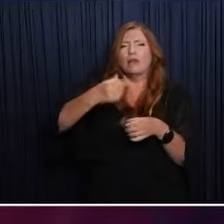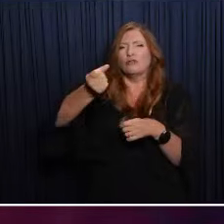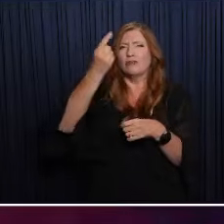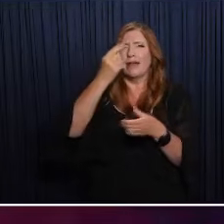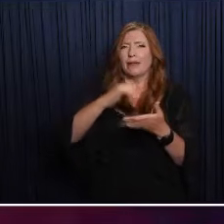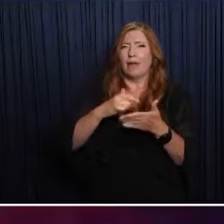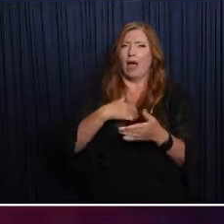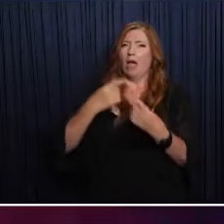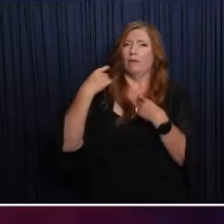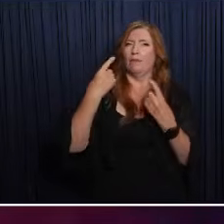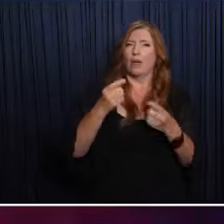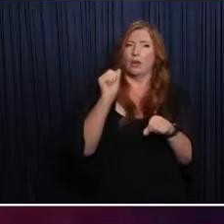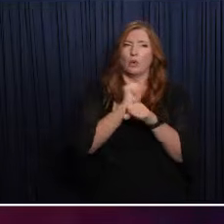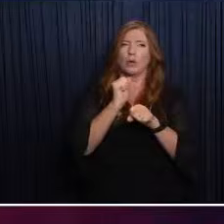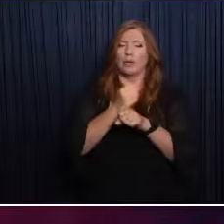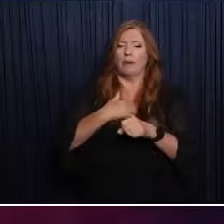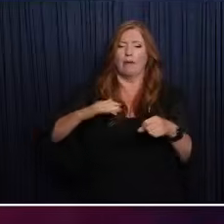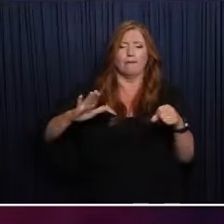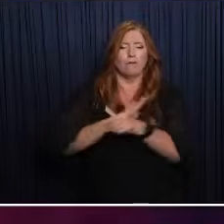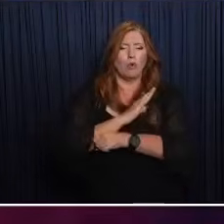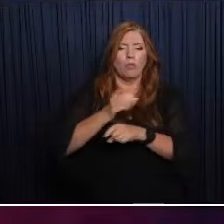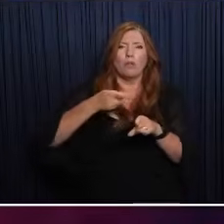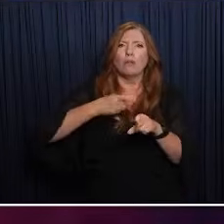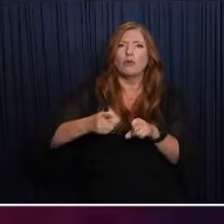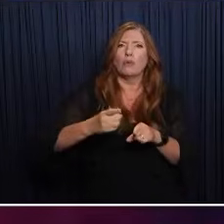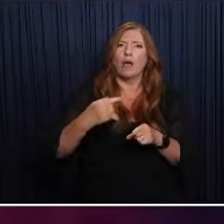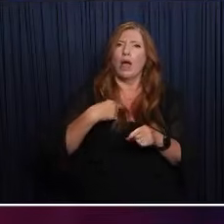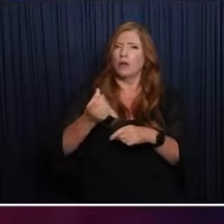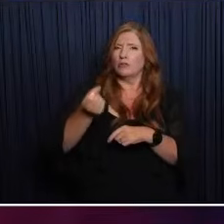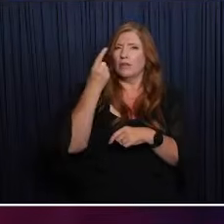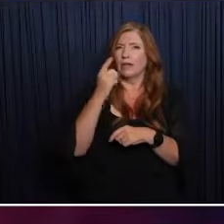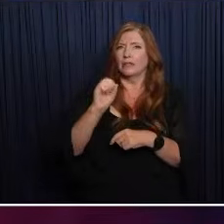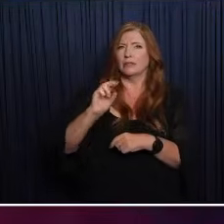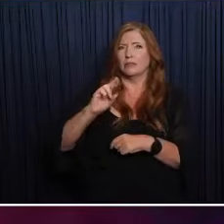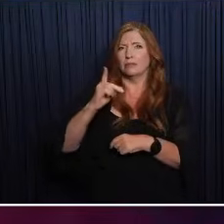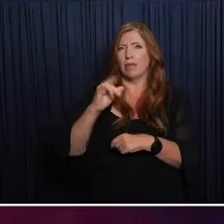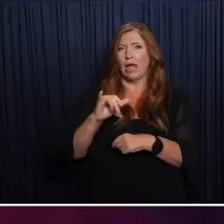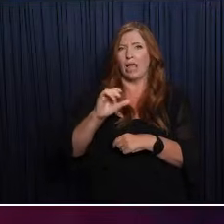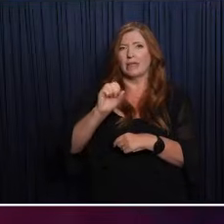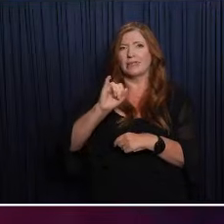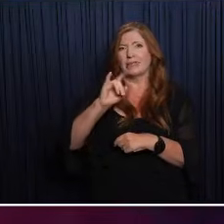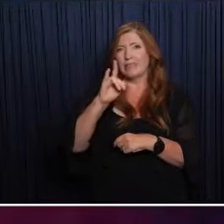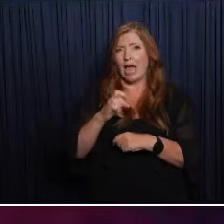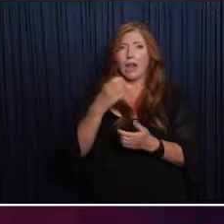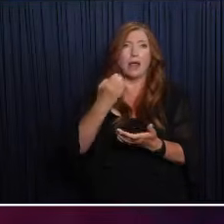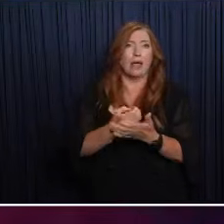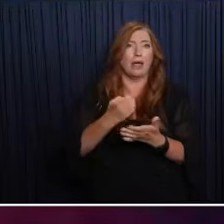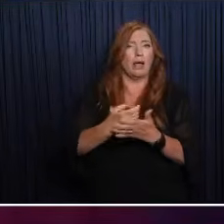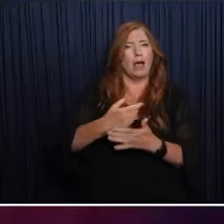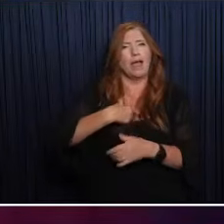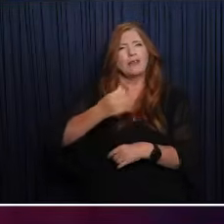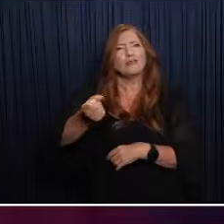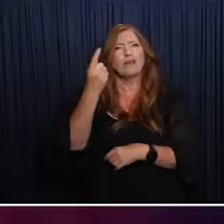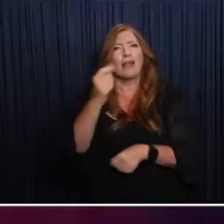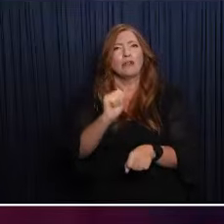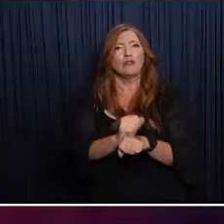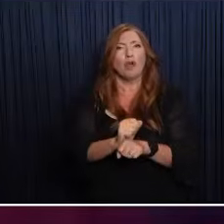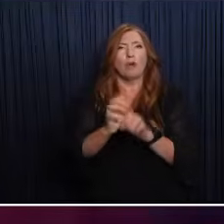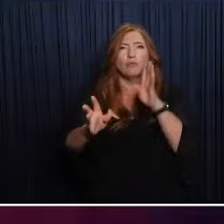THE REPUBLICAN PARTY IS. I UNDERSTAND THIS. I HAVE BEEN WORKING THIS MY ENTIRE CAREER.